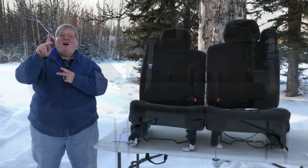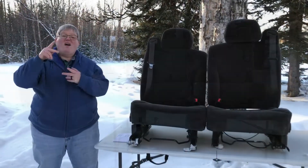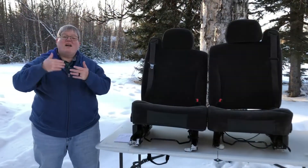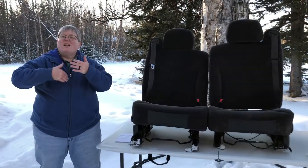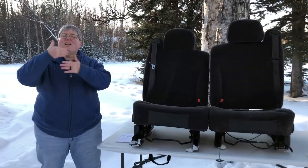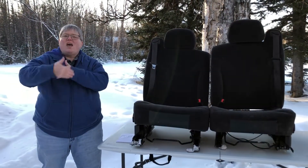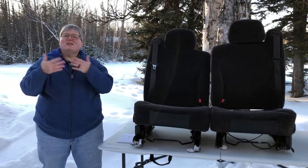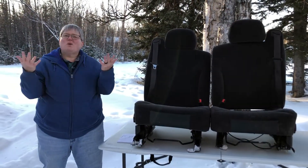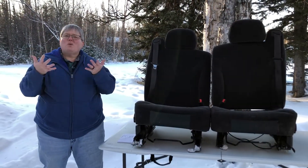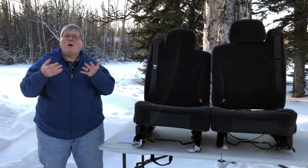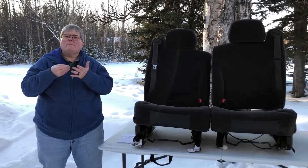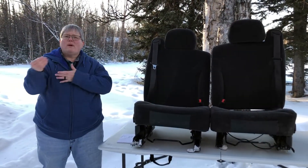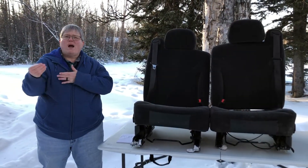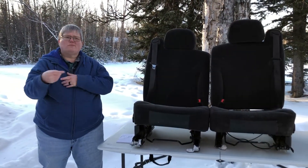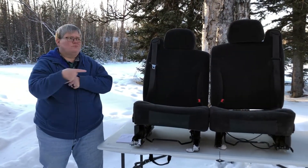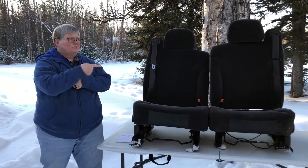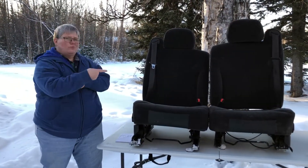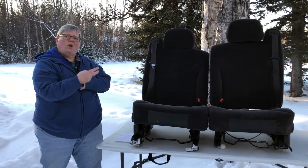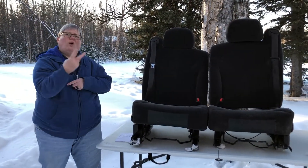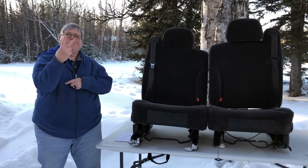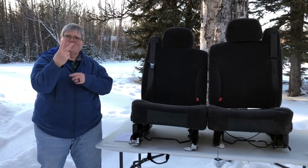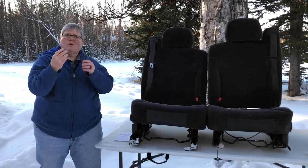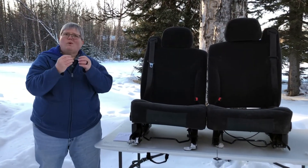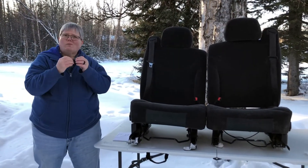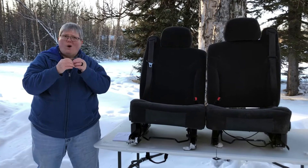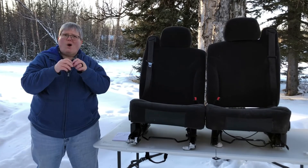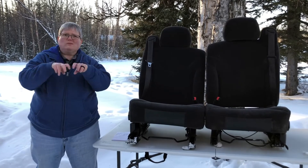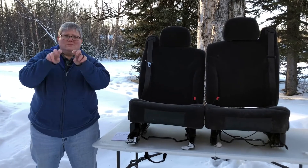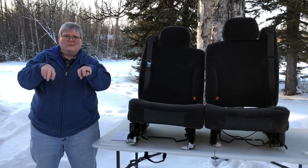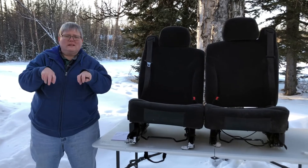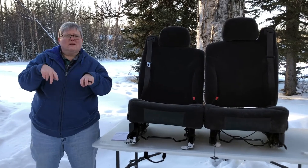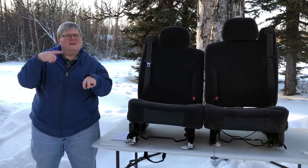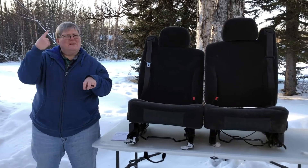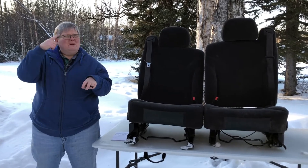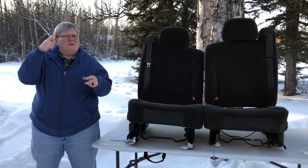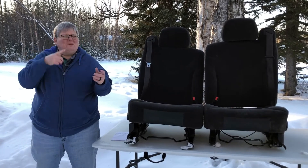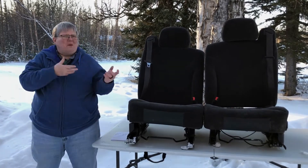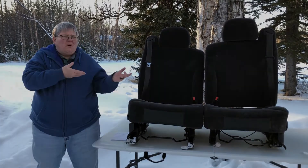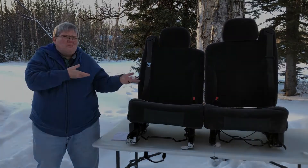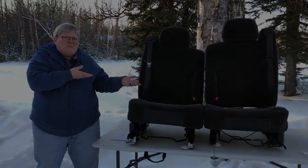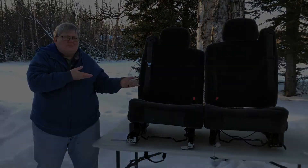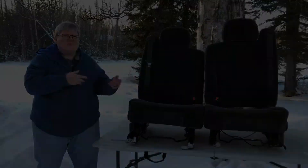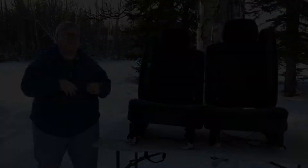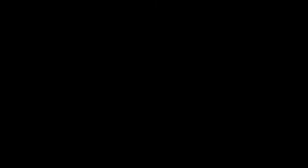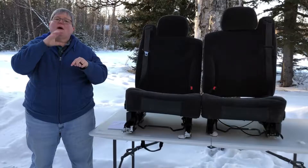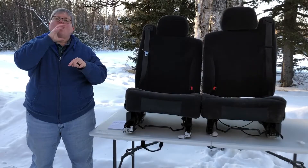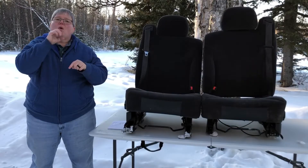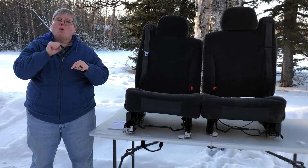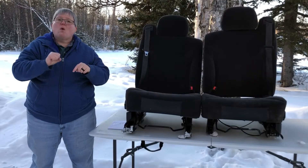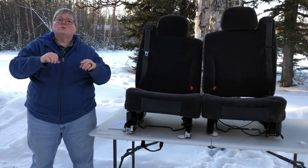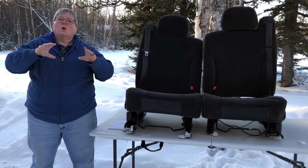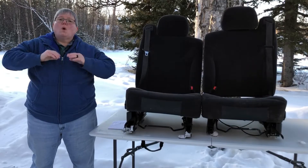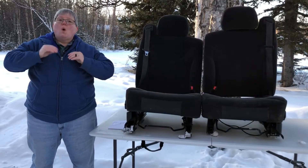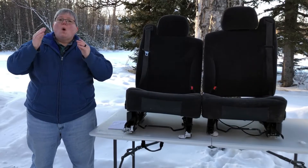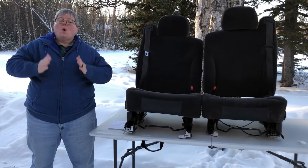Okay the next thing we bought were two more seats. Now what are these for? The old owner...